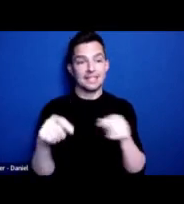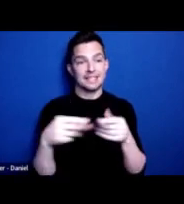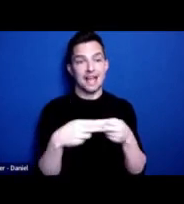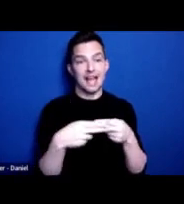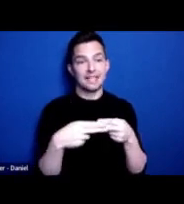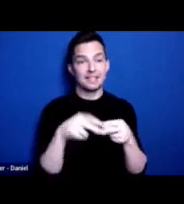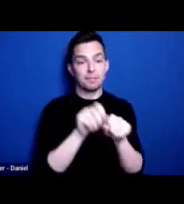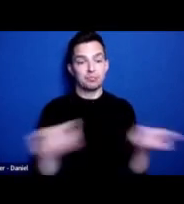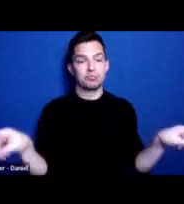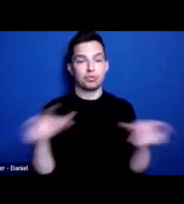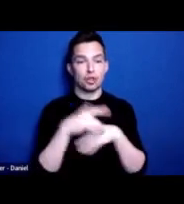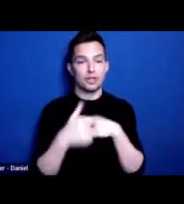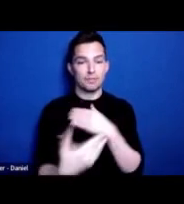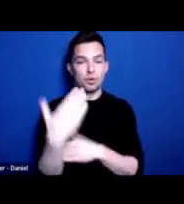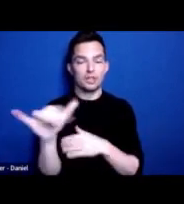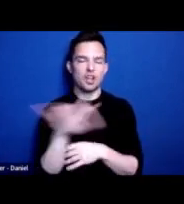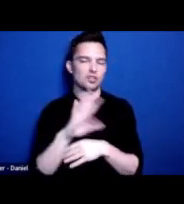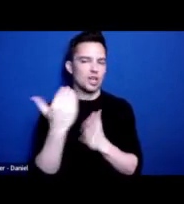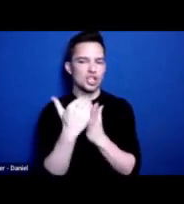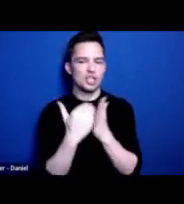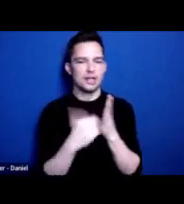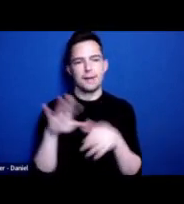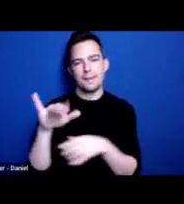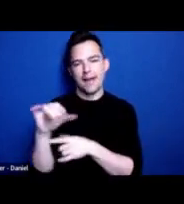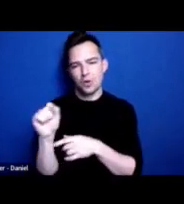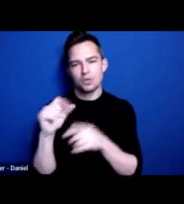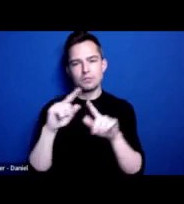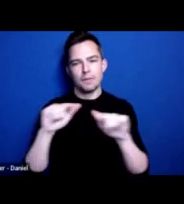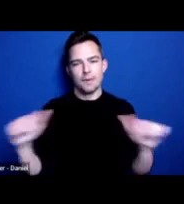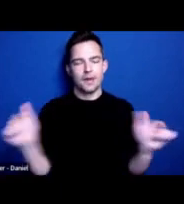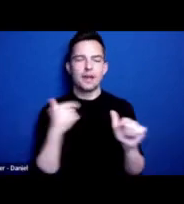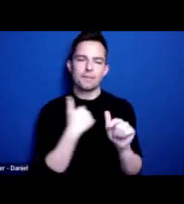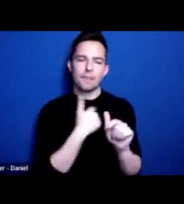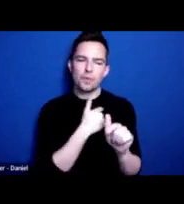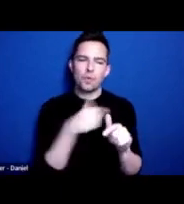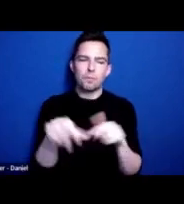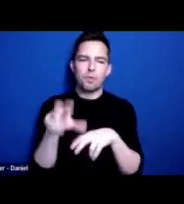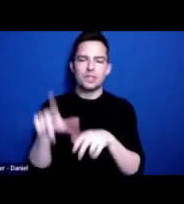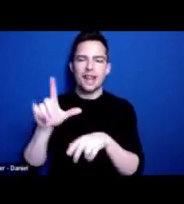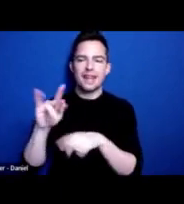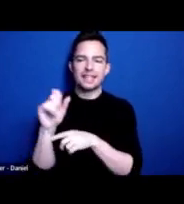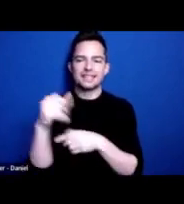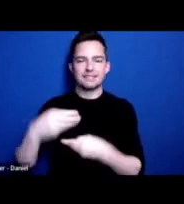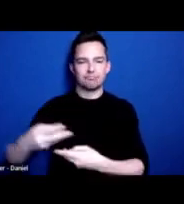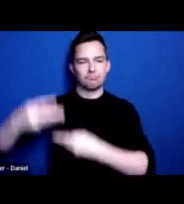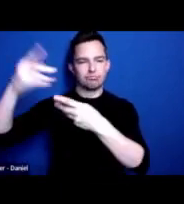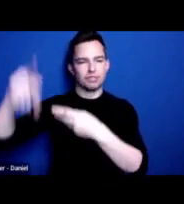morning as well as the agenda and the bios and we'll be set up putting links in the chat so you can have access to it.